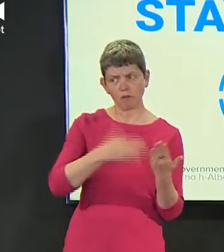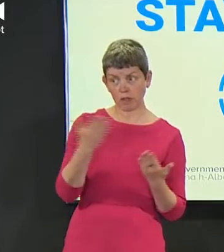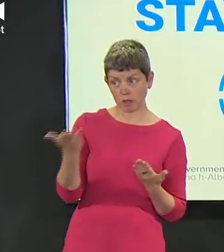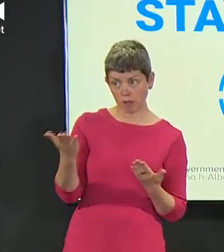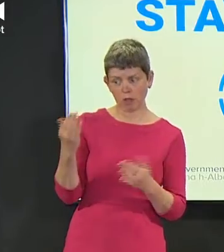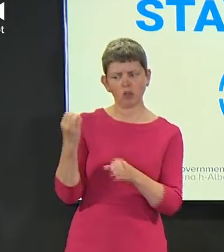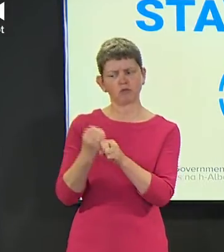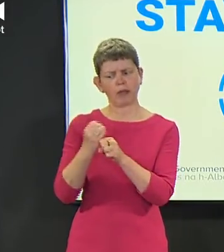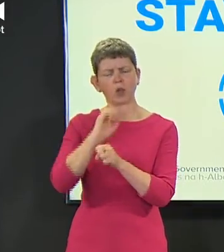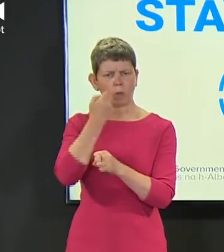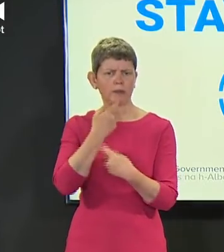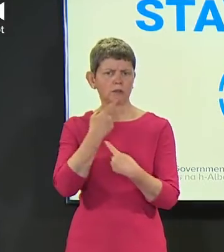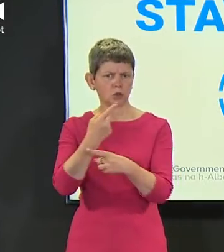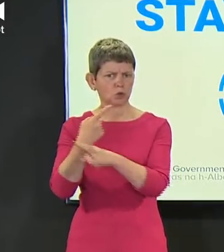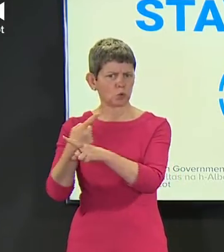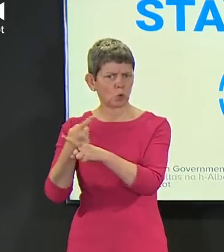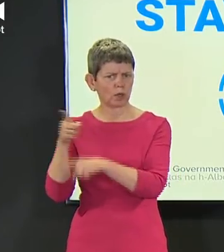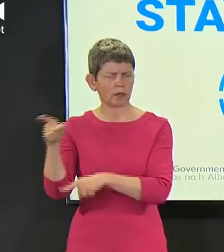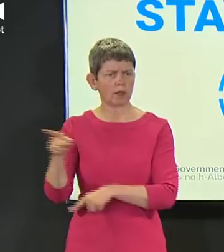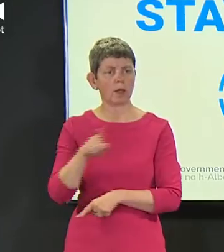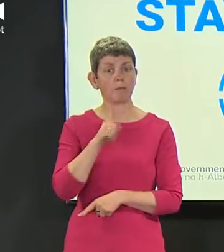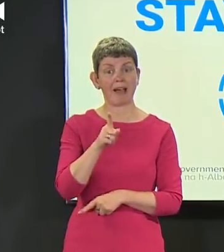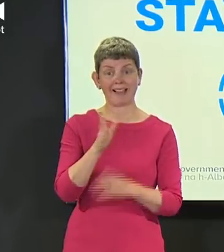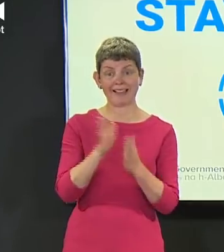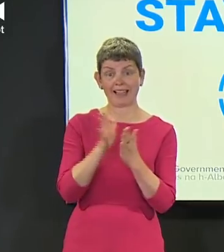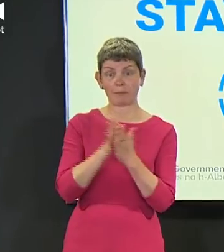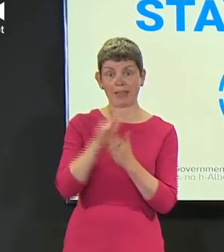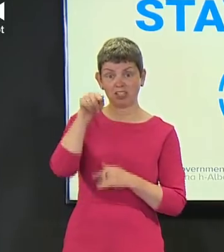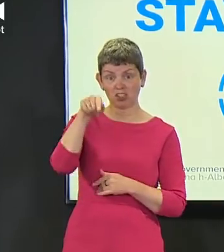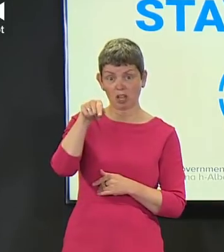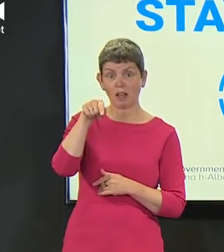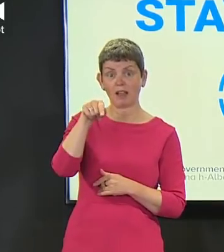the word about this click manager is the area in Scotland right now these things will vary